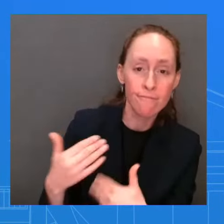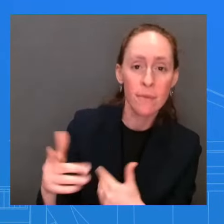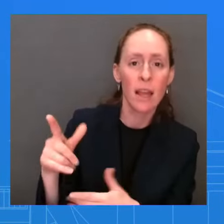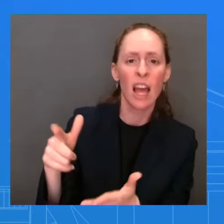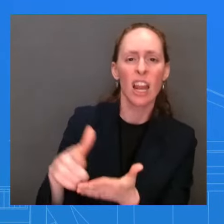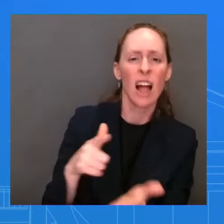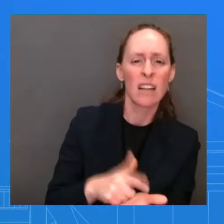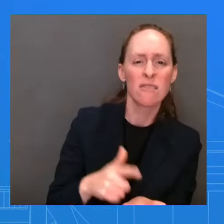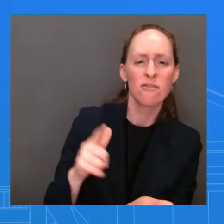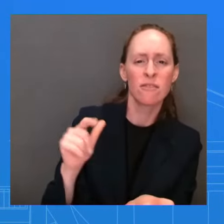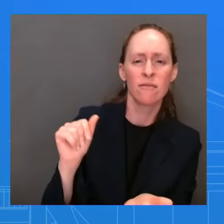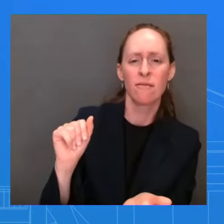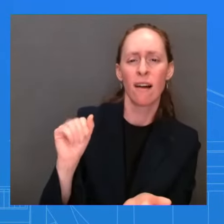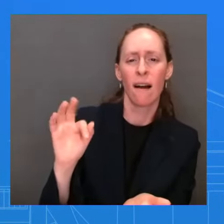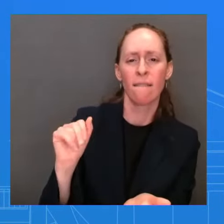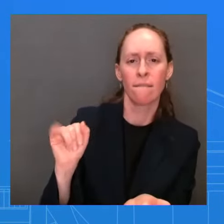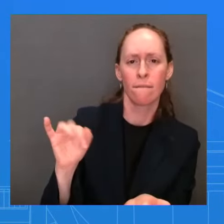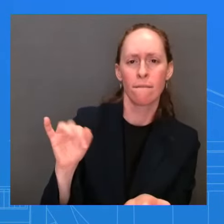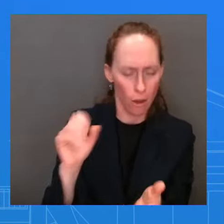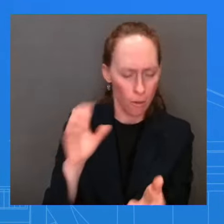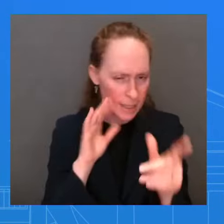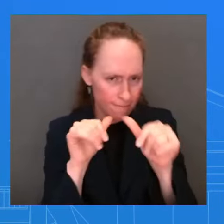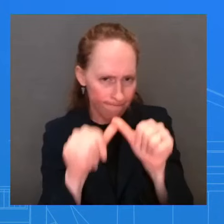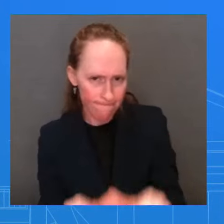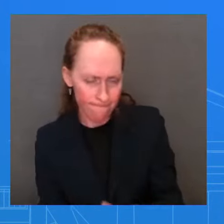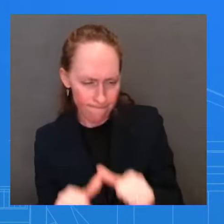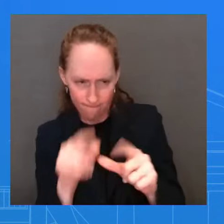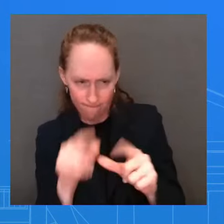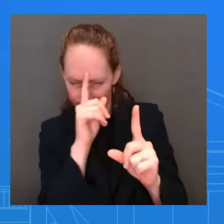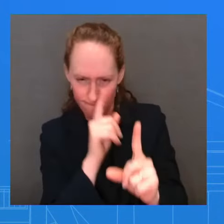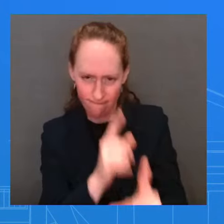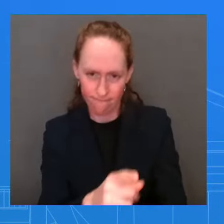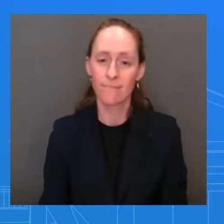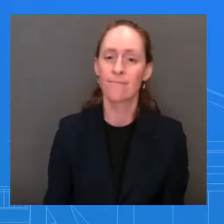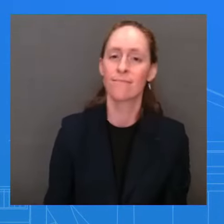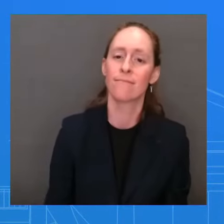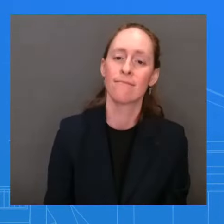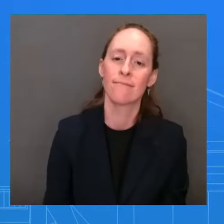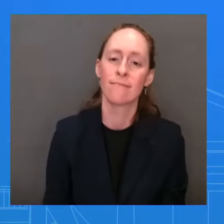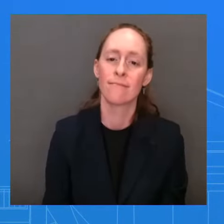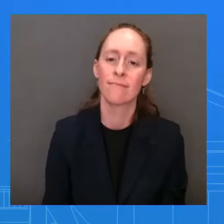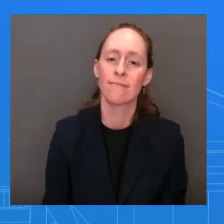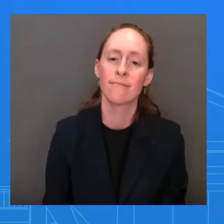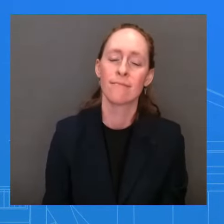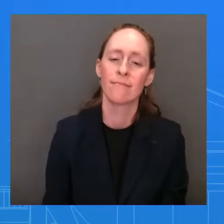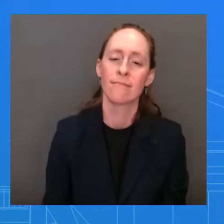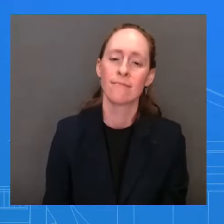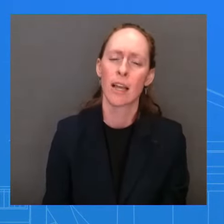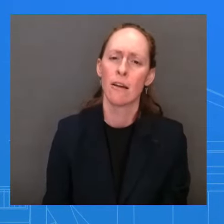when it comes to pushing important, key roles in nominations. And so, don't have anything to read out